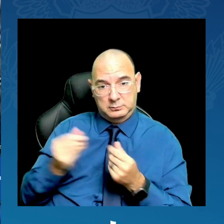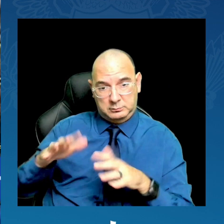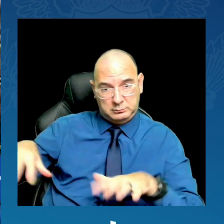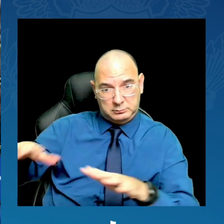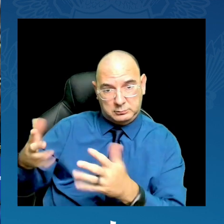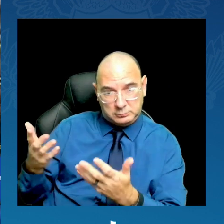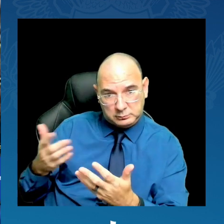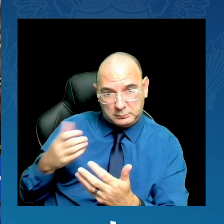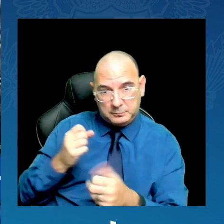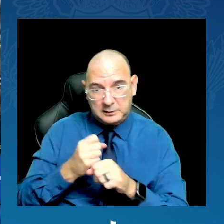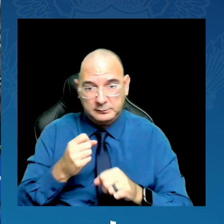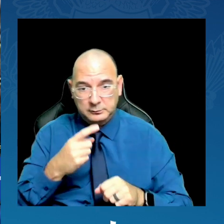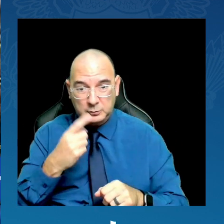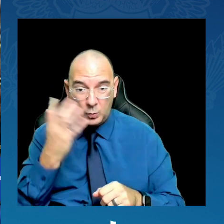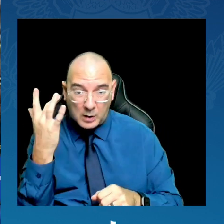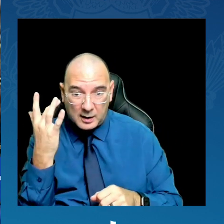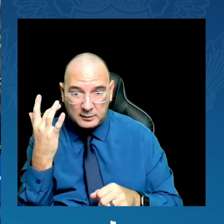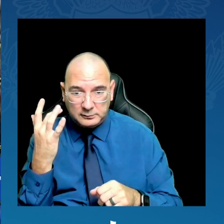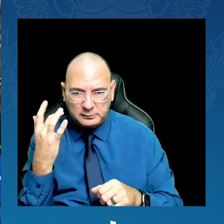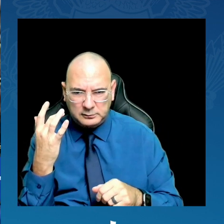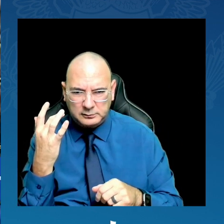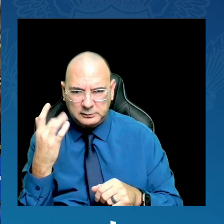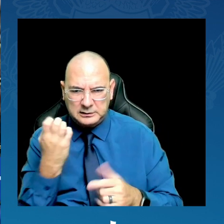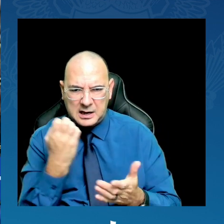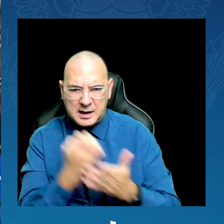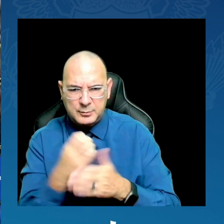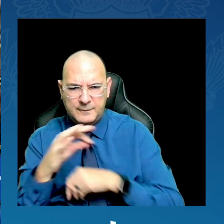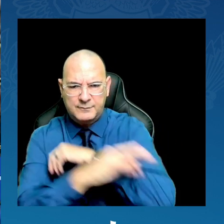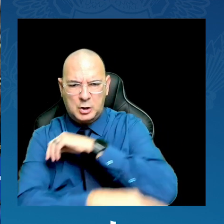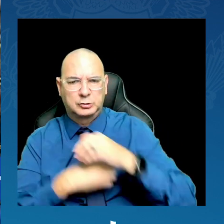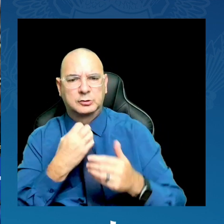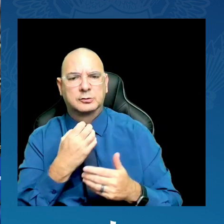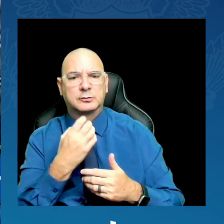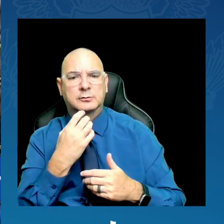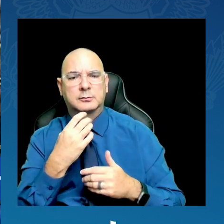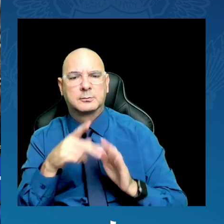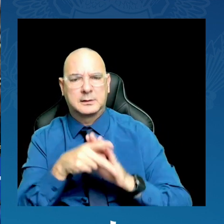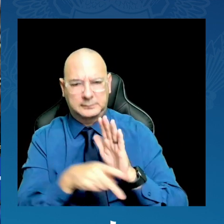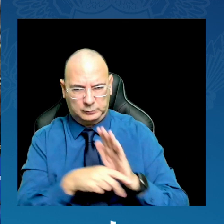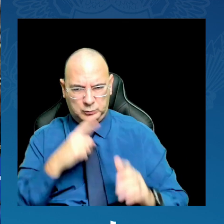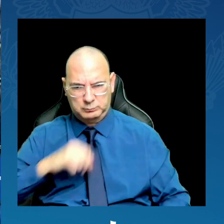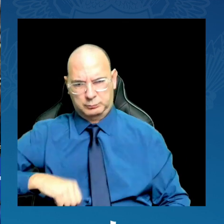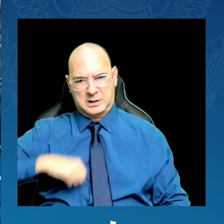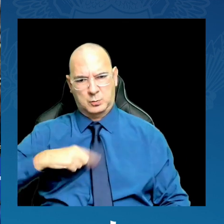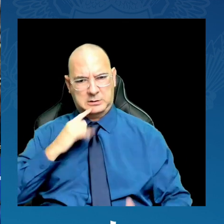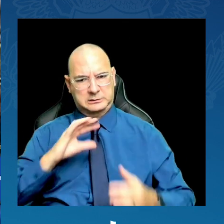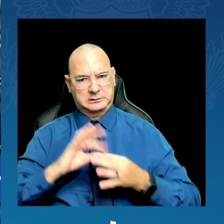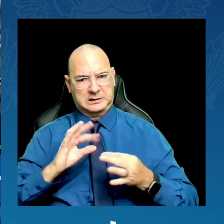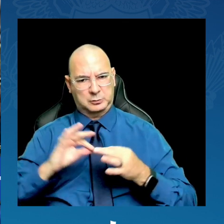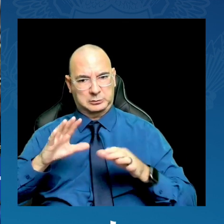interests of the United States. I'm proud to say we've taken some real steps to improve our regulatory process, and we're going to continue the improvement.